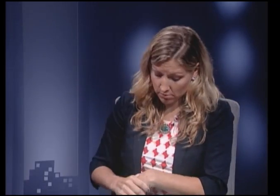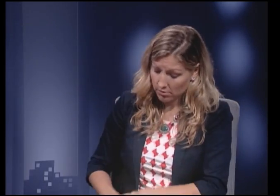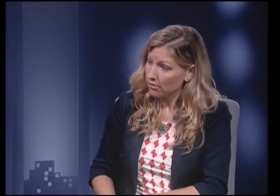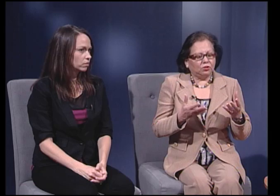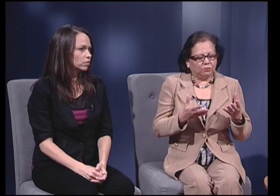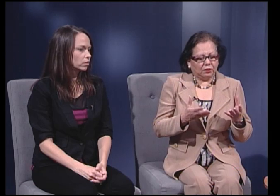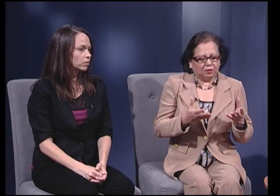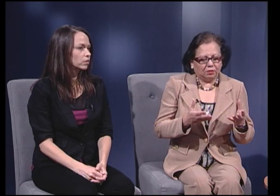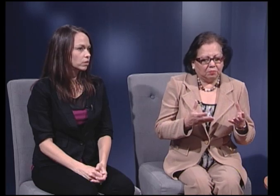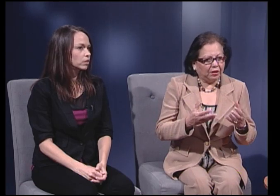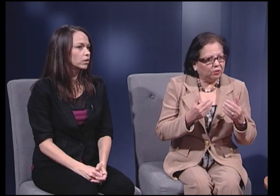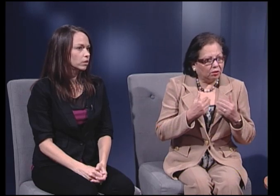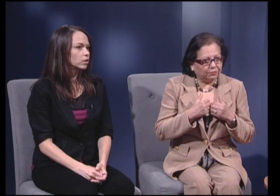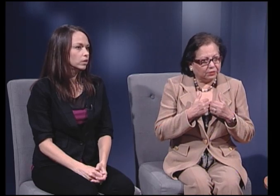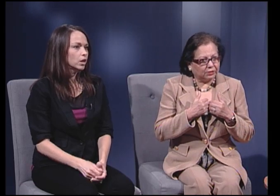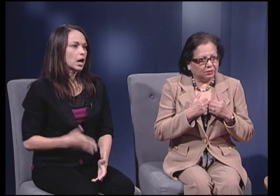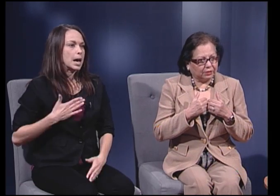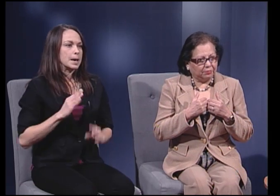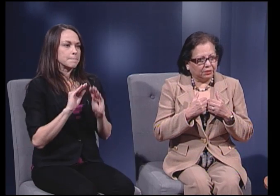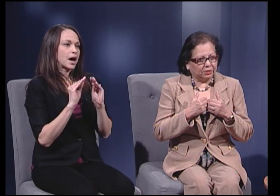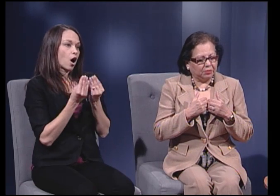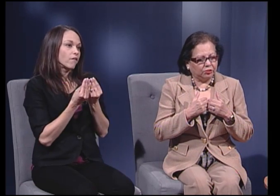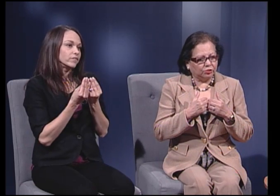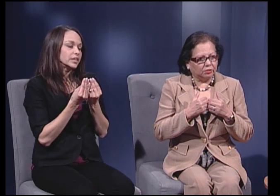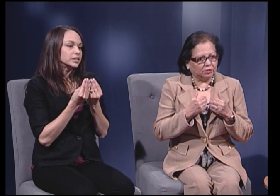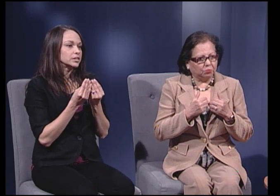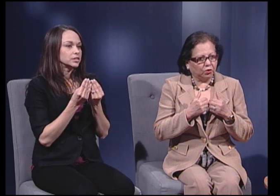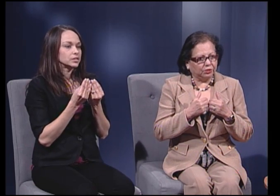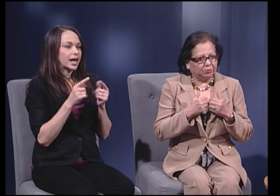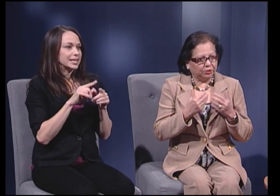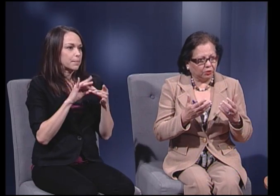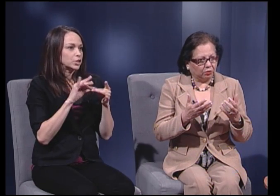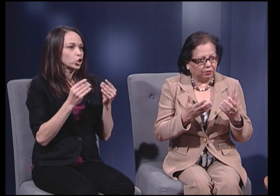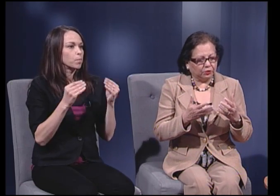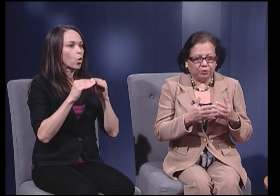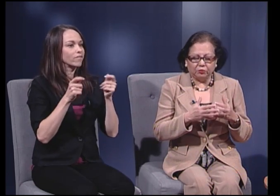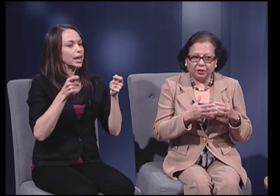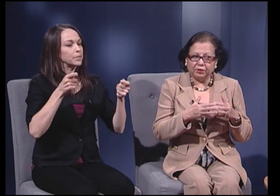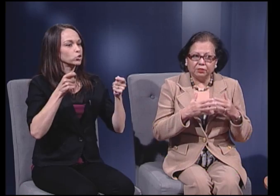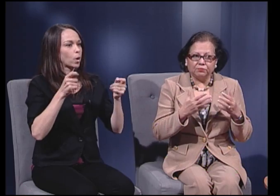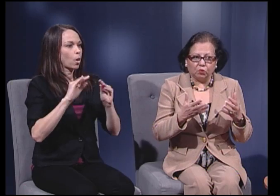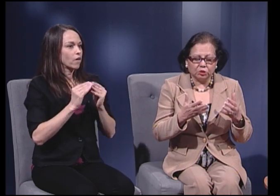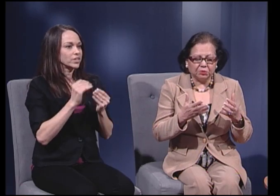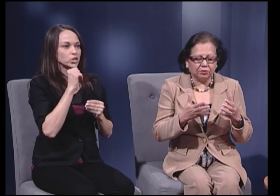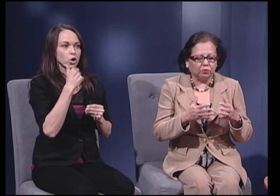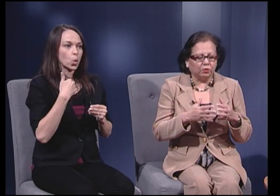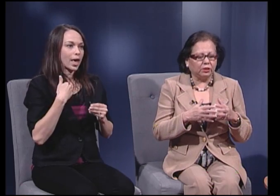You know, my office as I mentioned, it's more of an administerial office. We don't have any enforcement authority.